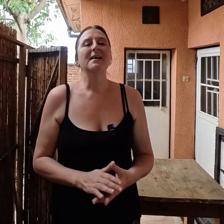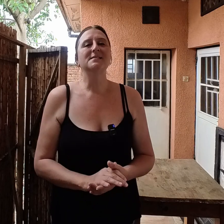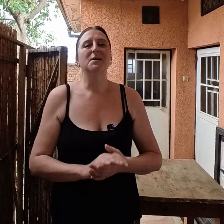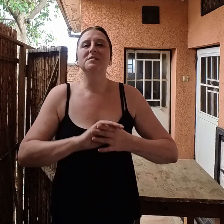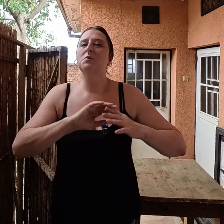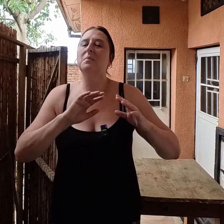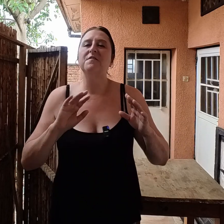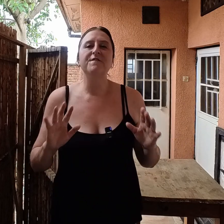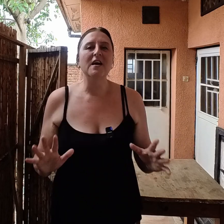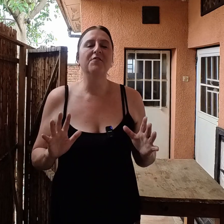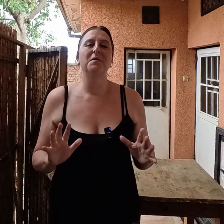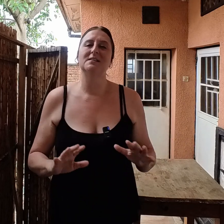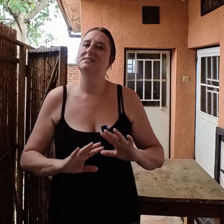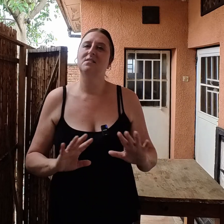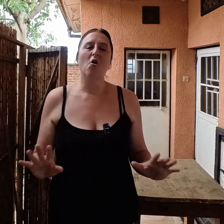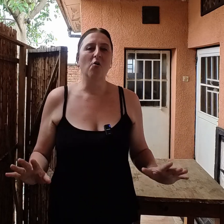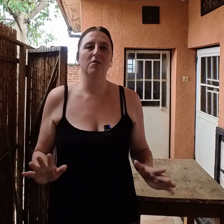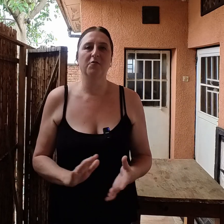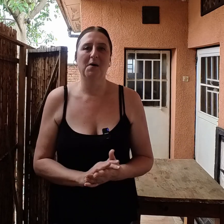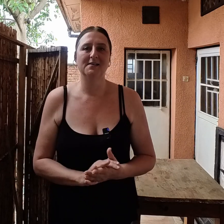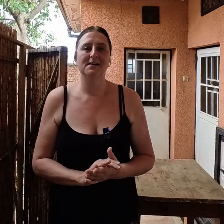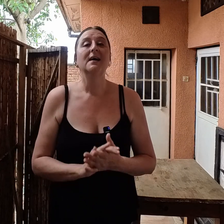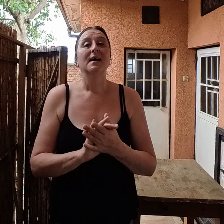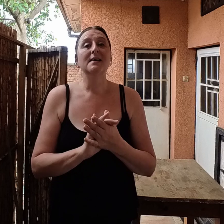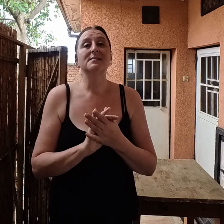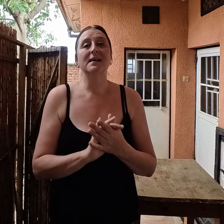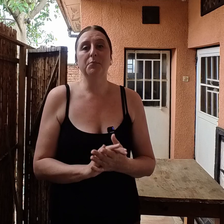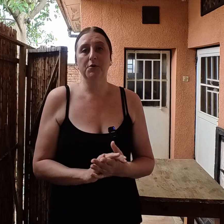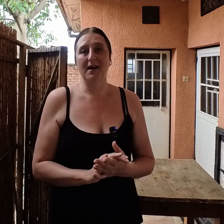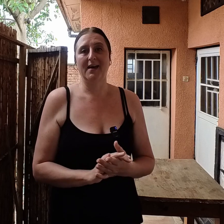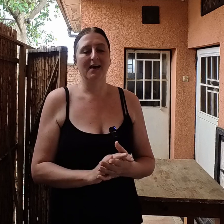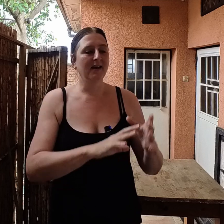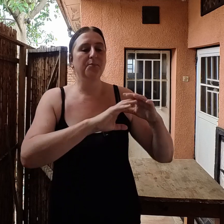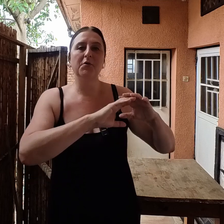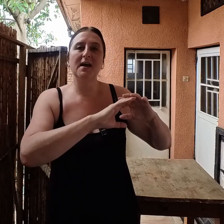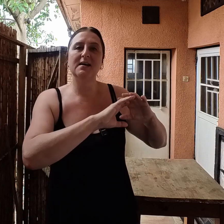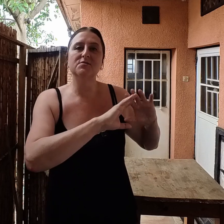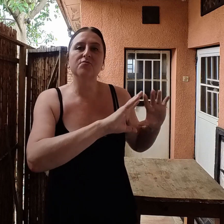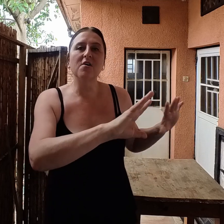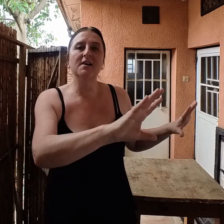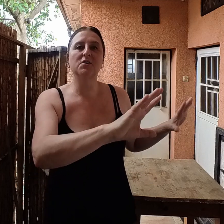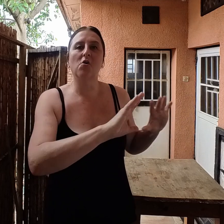Next up is one of my favourite places in the whole of Rwanda. It's Kibuye. And Kibuye is right